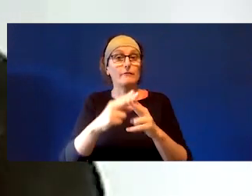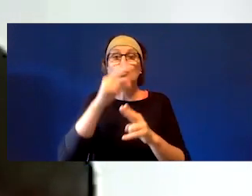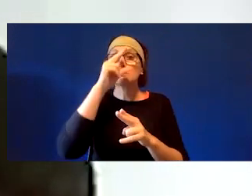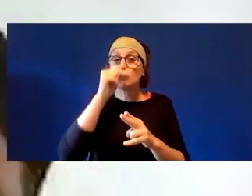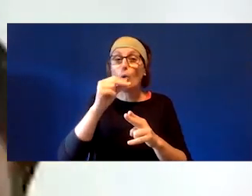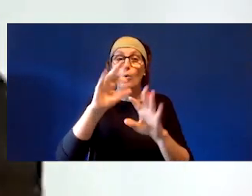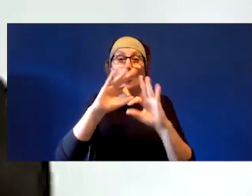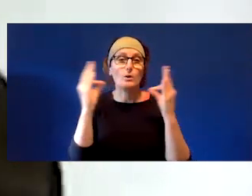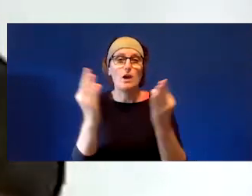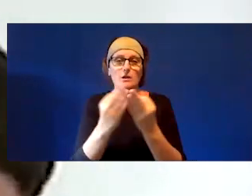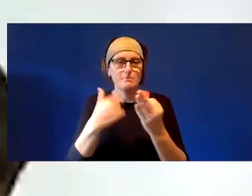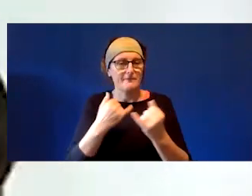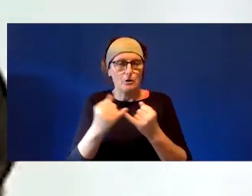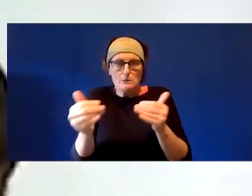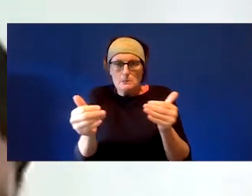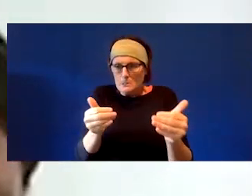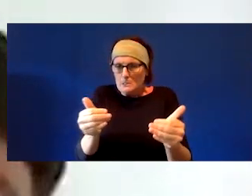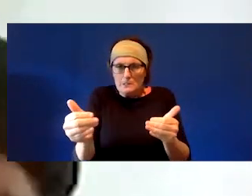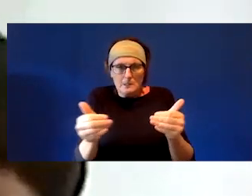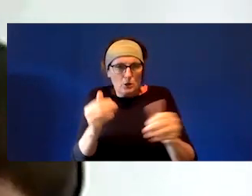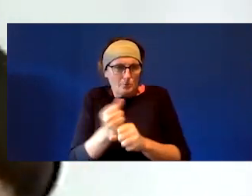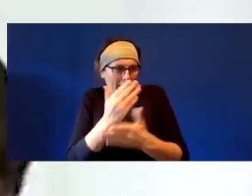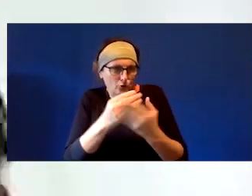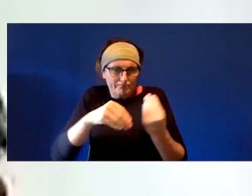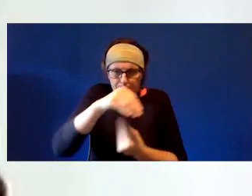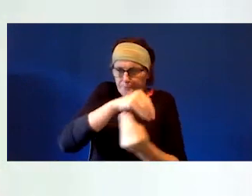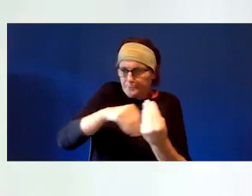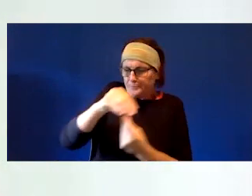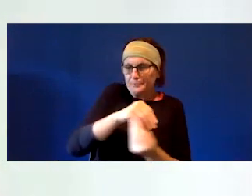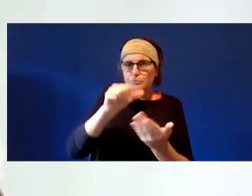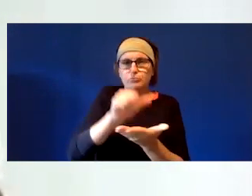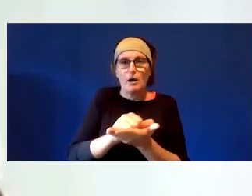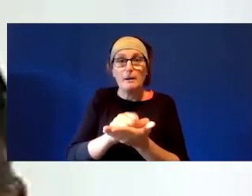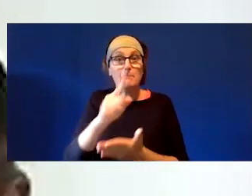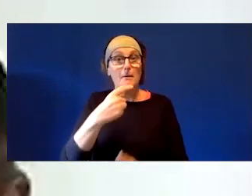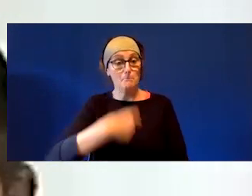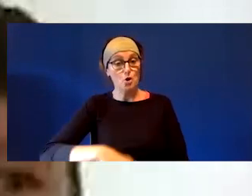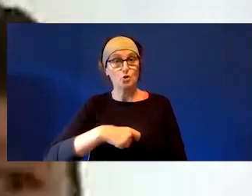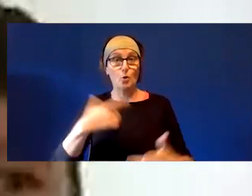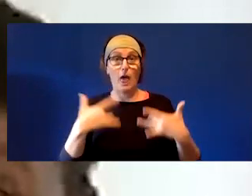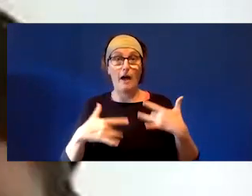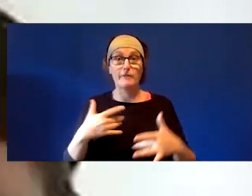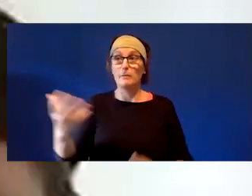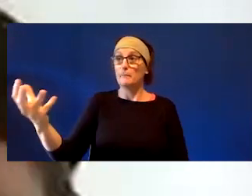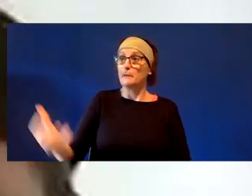I made sure that we squeezed every single cent out of every single project. But yet in my own personal life I got a salary, I was lucky.